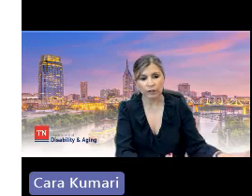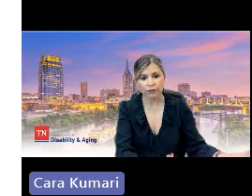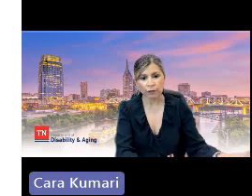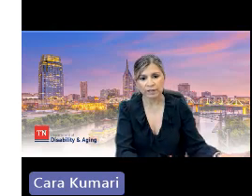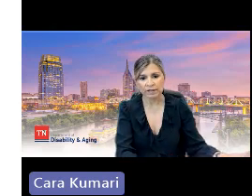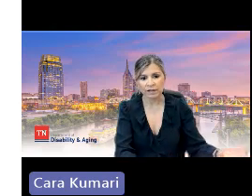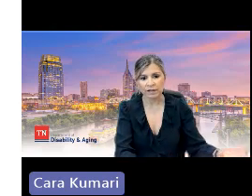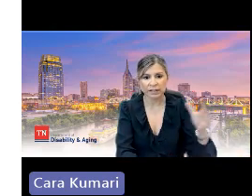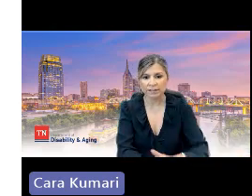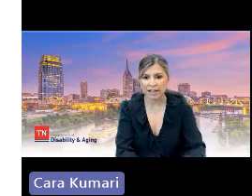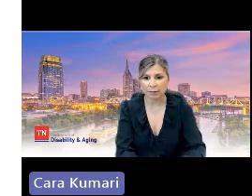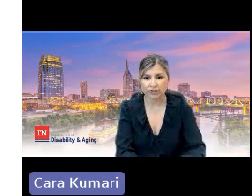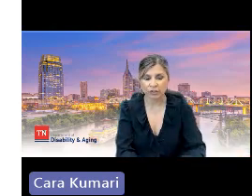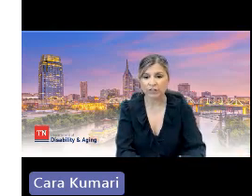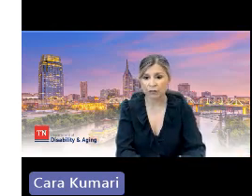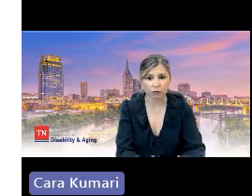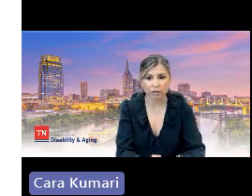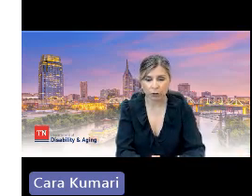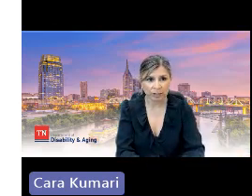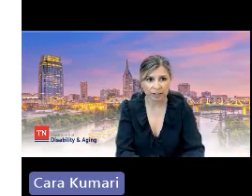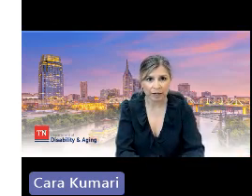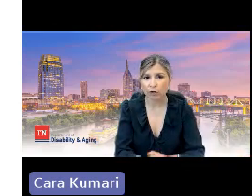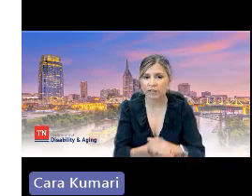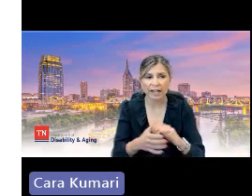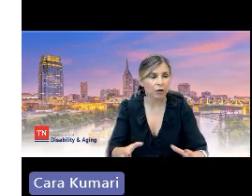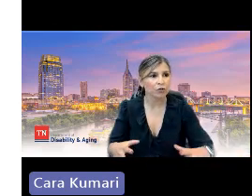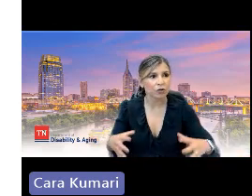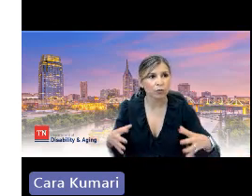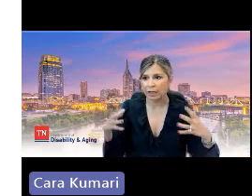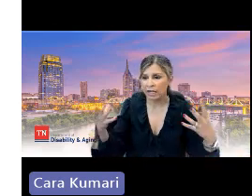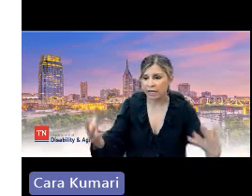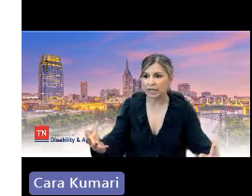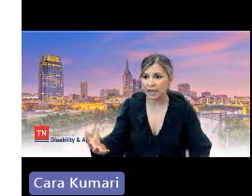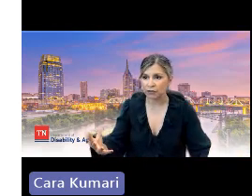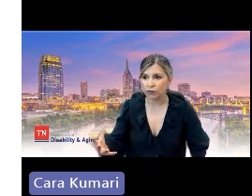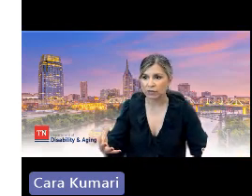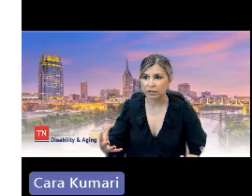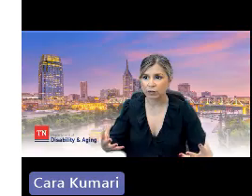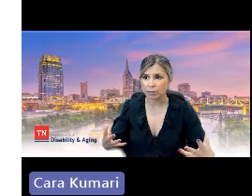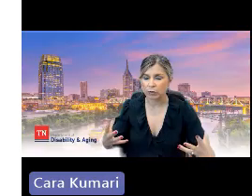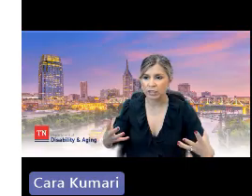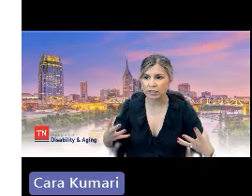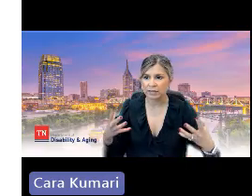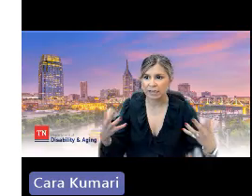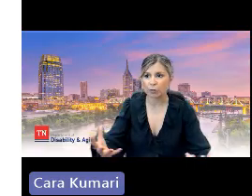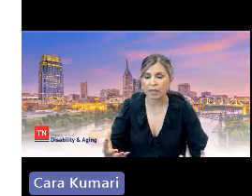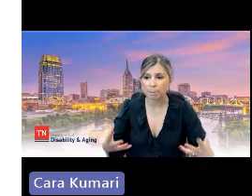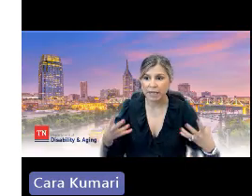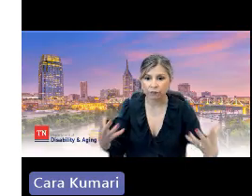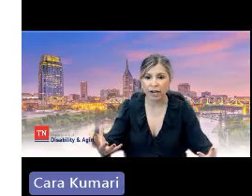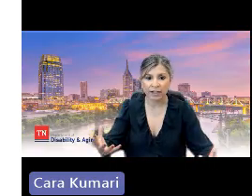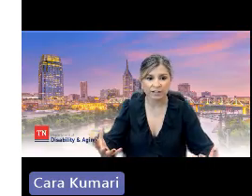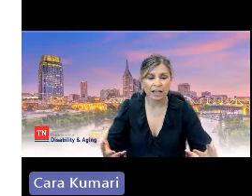It really focuses on the establish of natural community networks. How do we engage folks in their communities and help them make friends